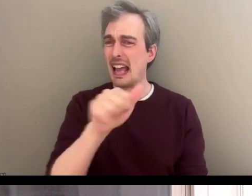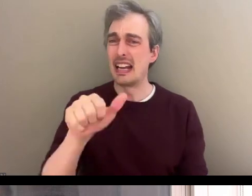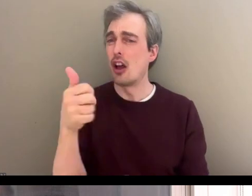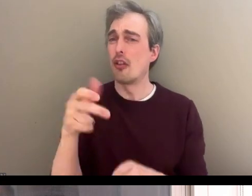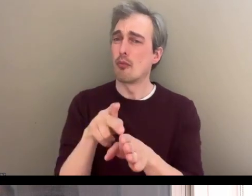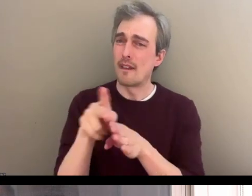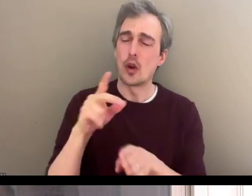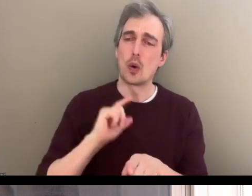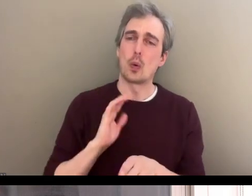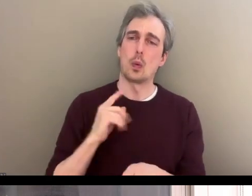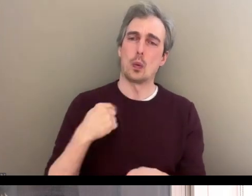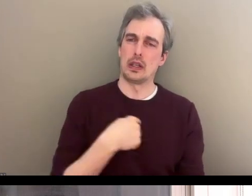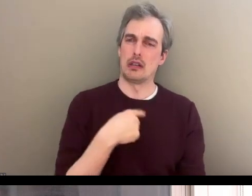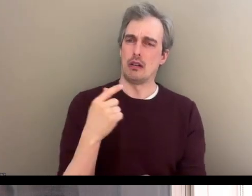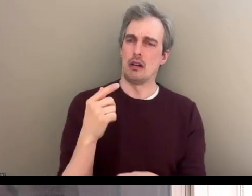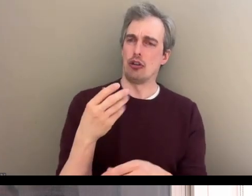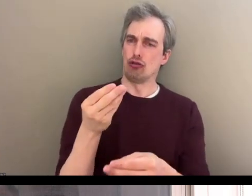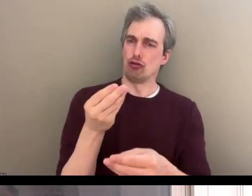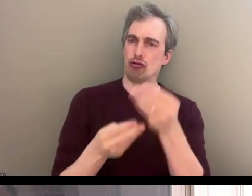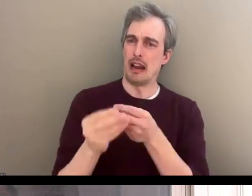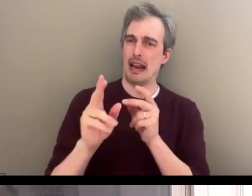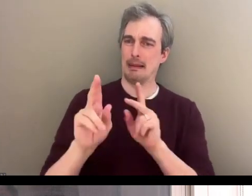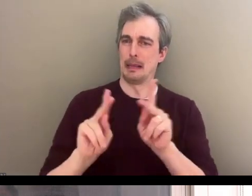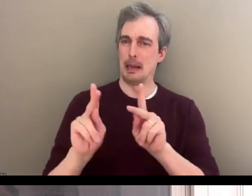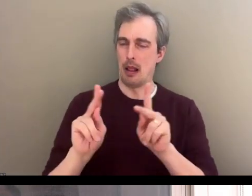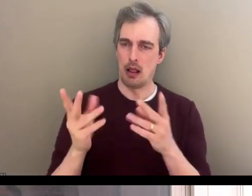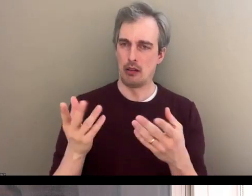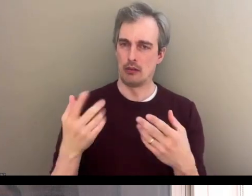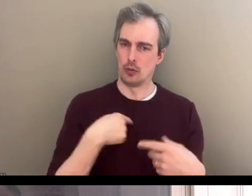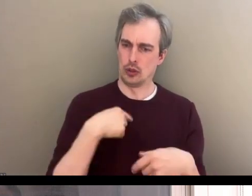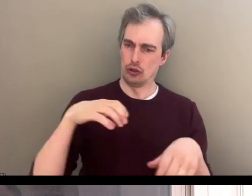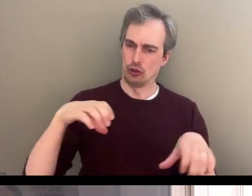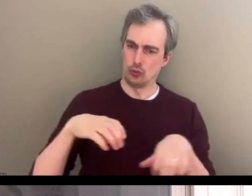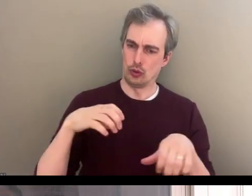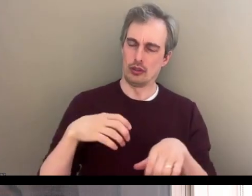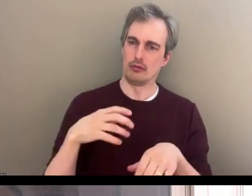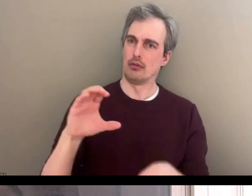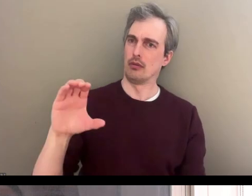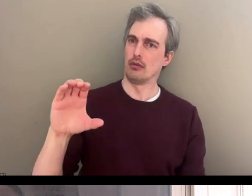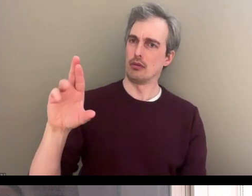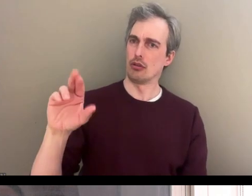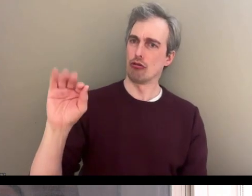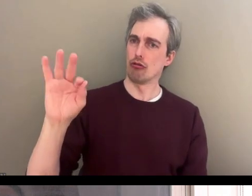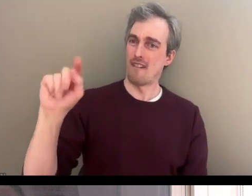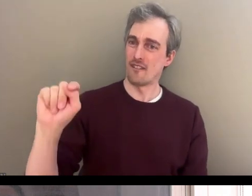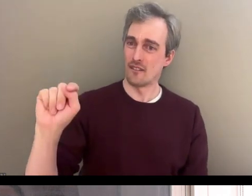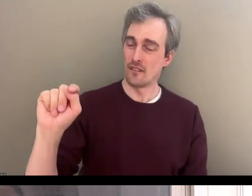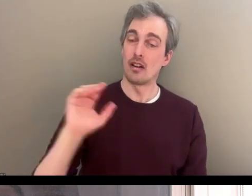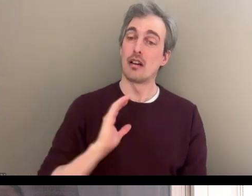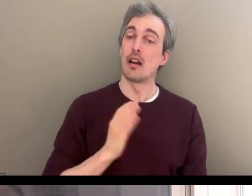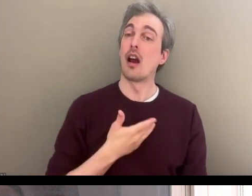in a very specialized craft. Our trades rely on different tools for different skill sets and variations